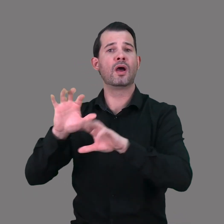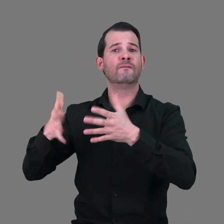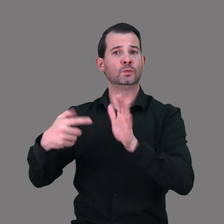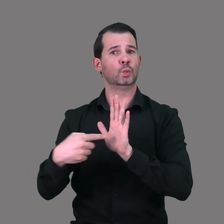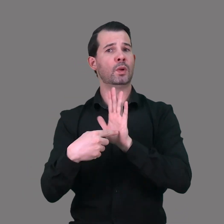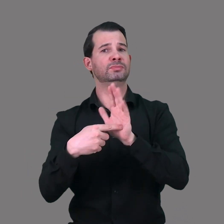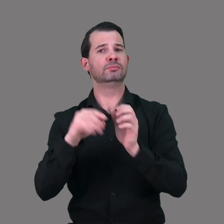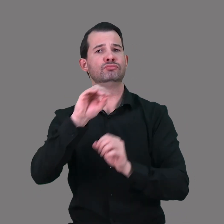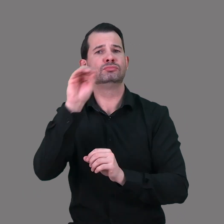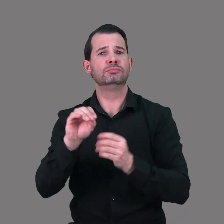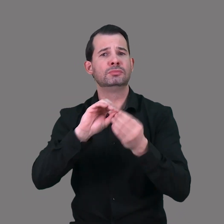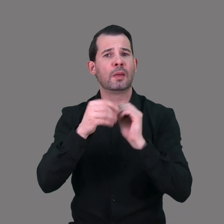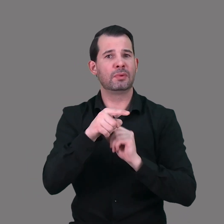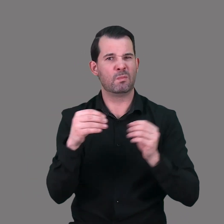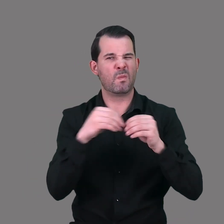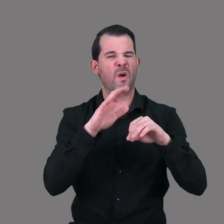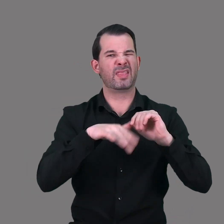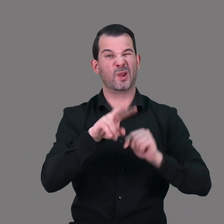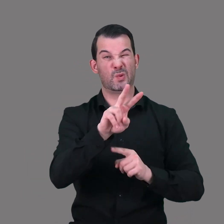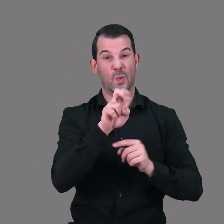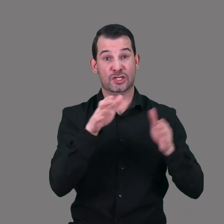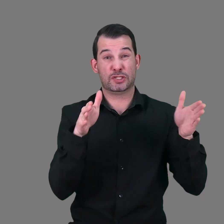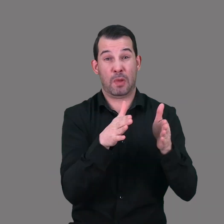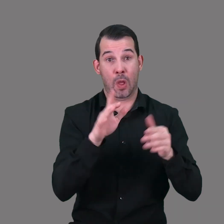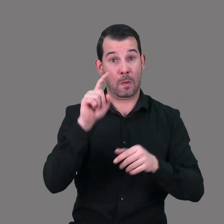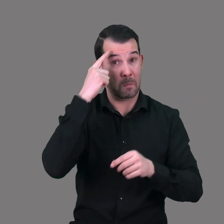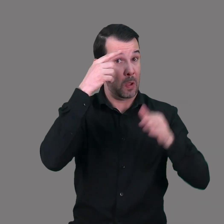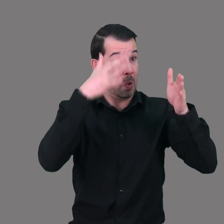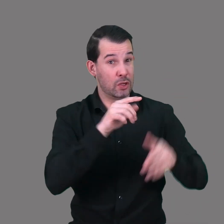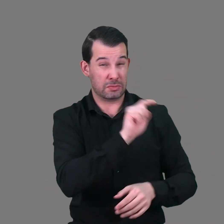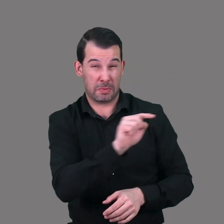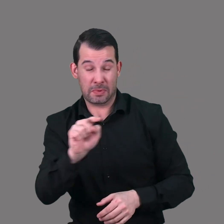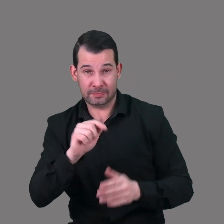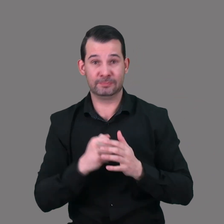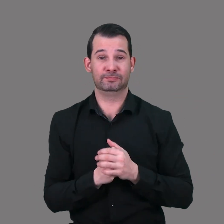representation rates of more than 200 small employers.